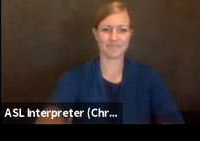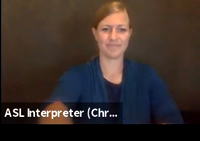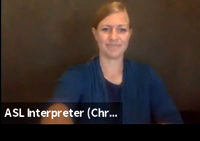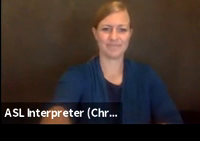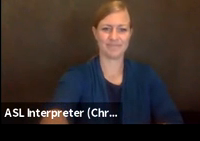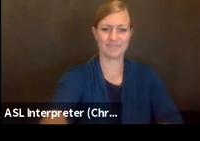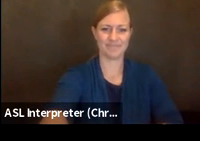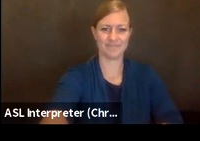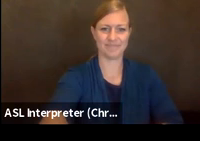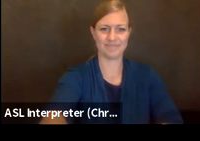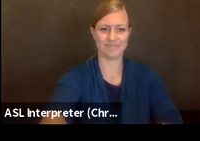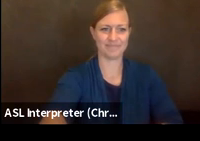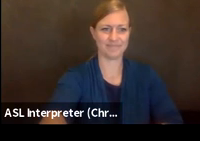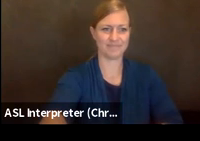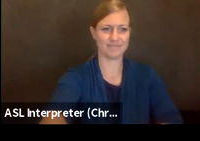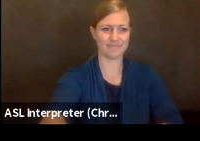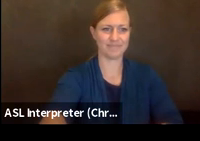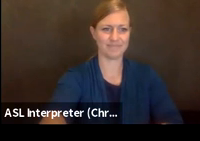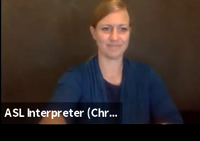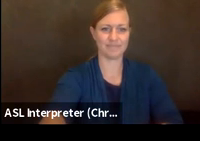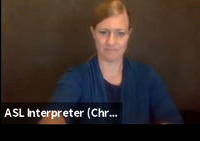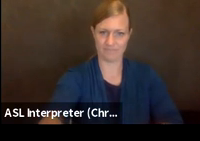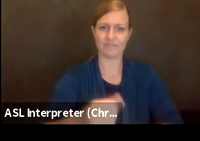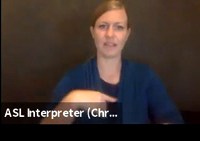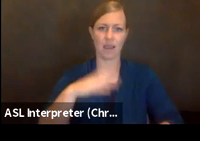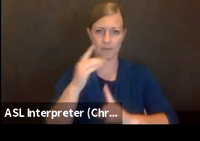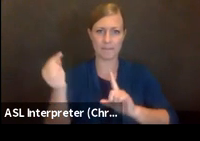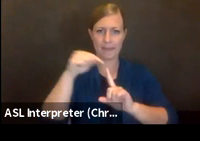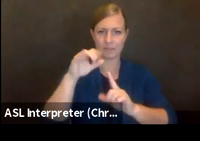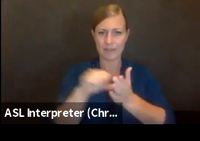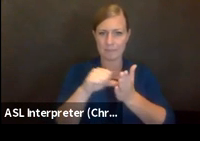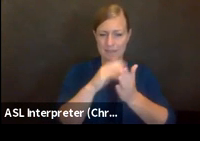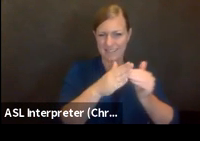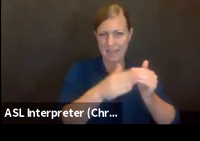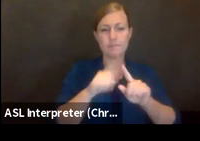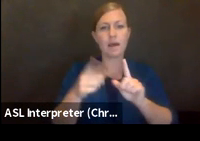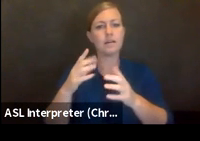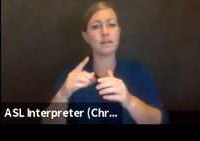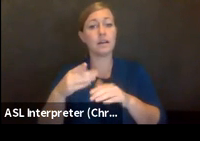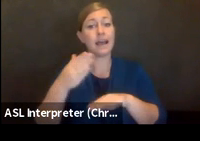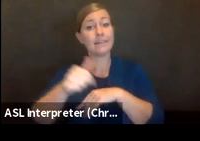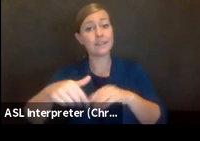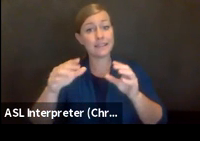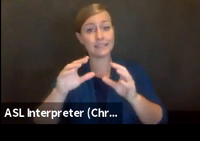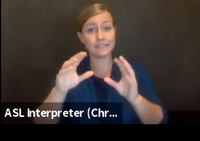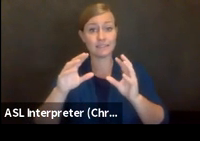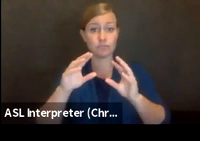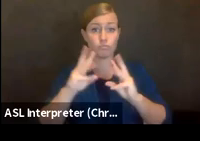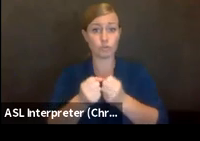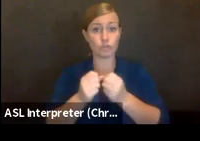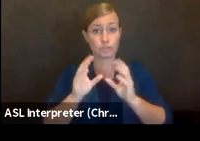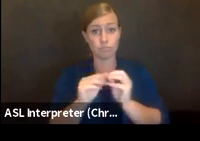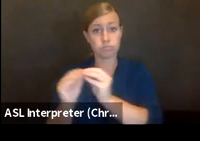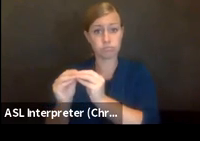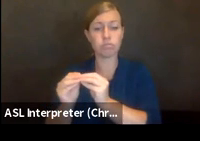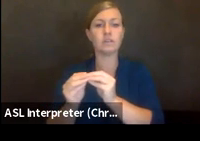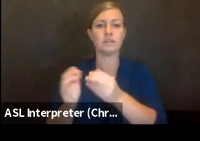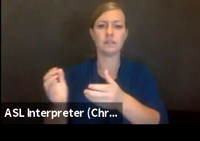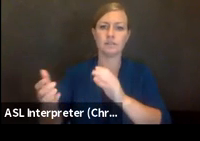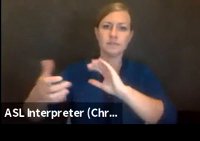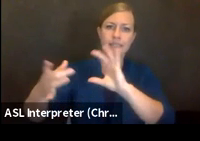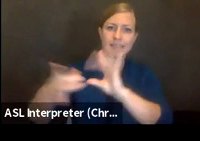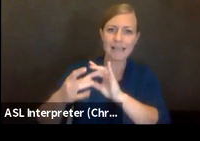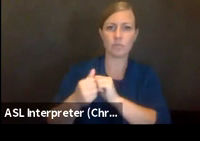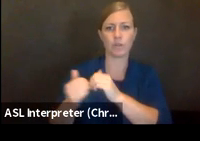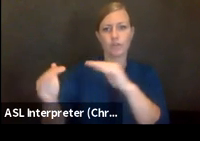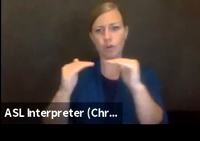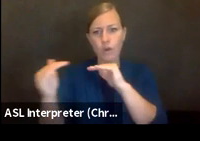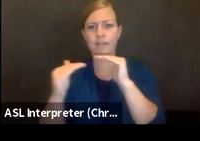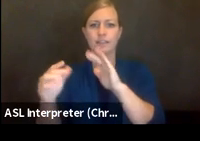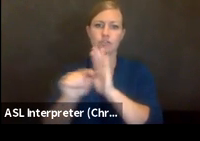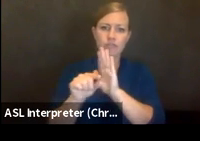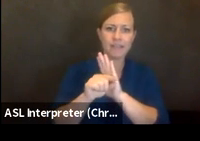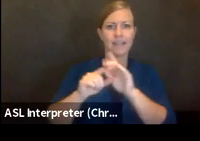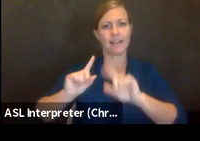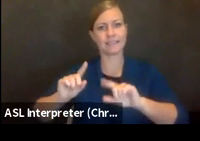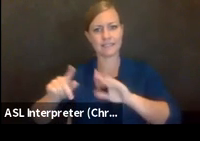ESD 189 - Amy Colburn: All right. And we'll come back to this page has to end. But after this series connect with colleagues in your district around grading and attendance and all the kind of things just for consistency within schools.